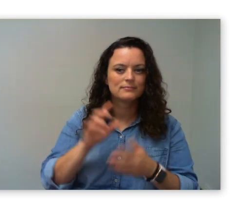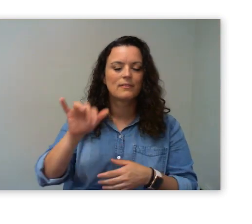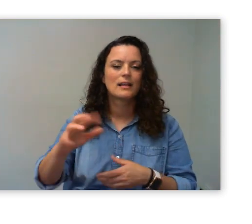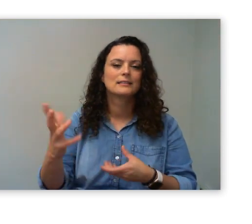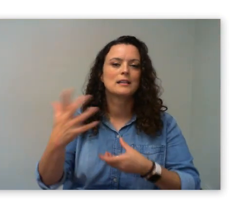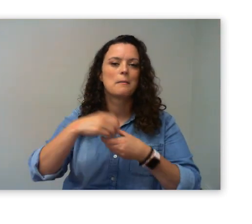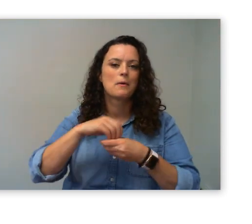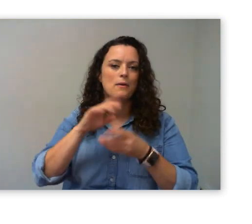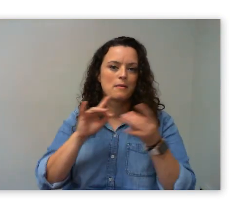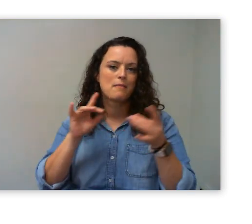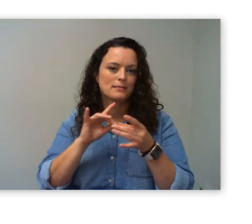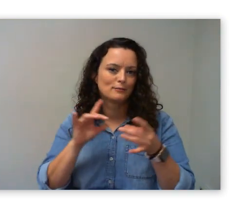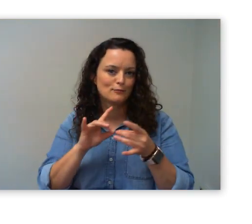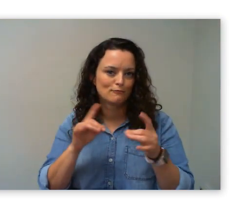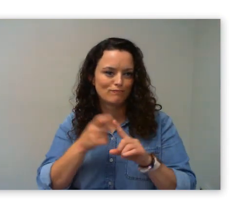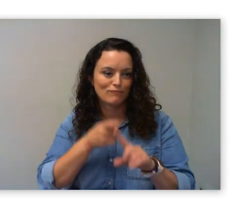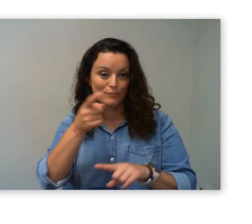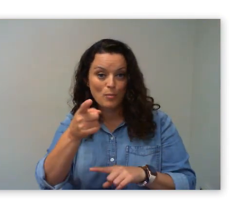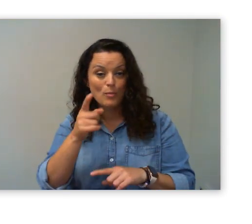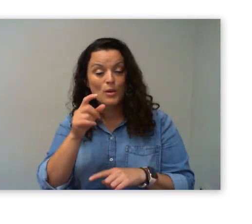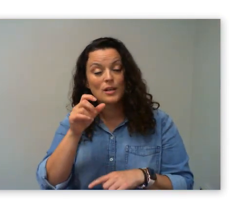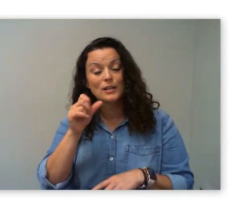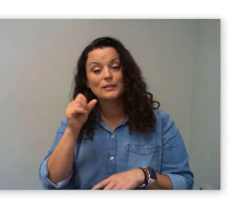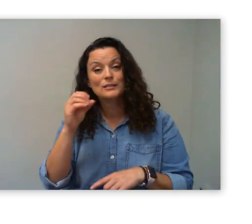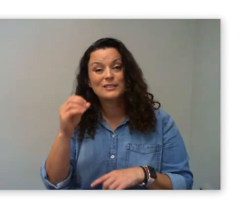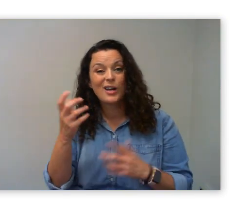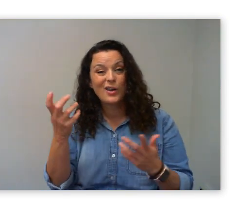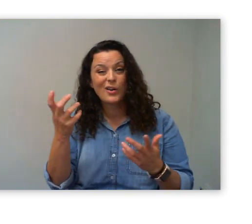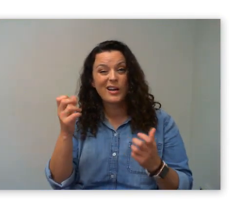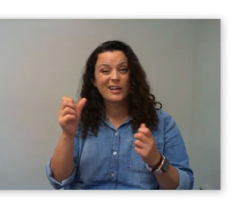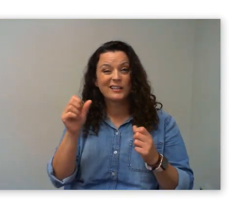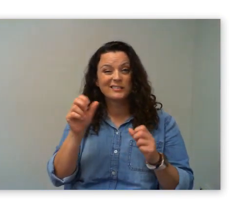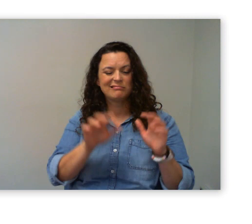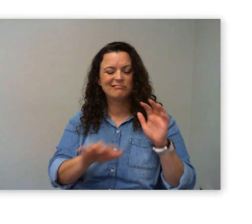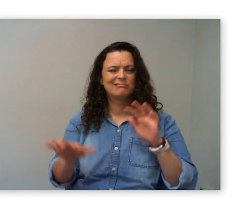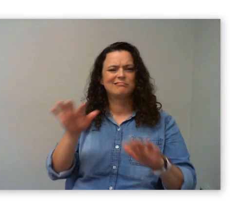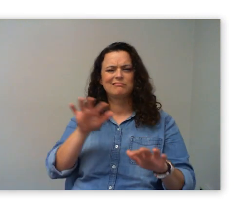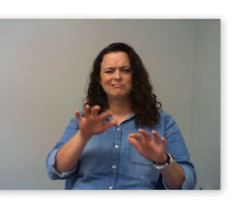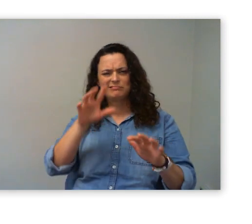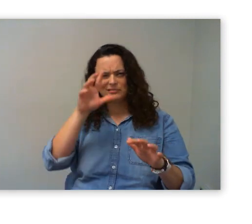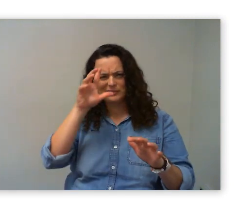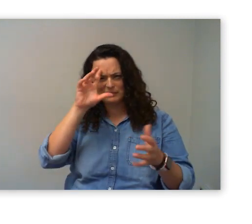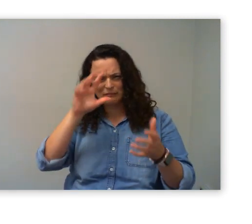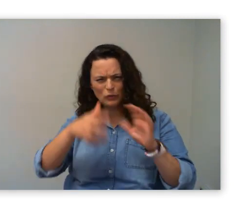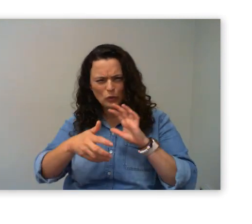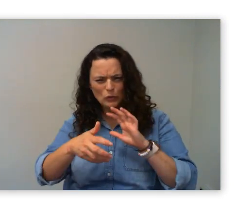that they're getting from you and so um it can be kind of confusing when your body language